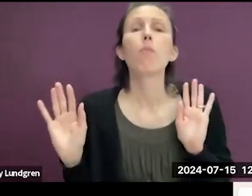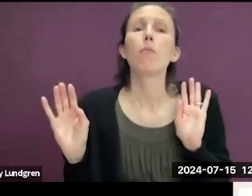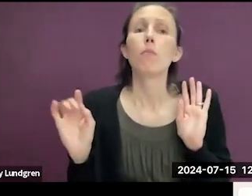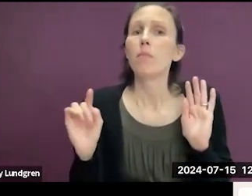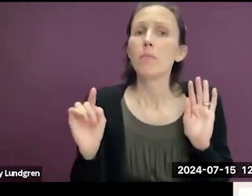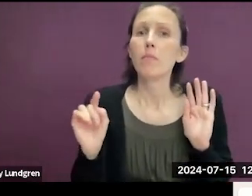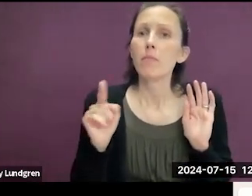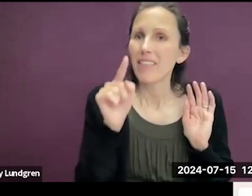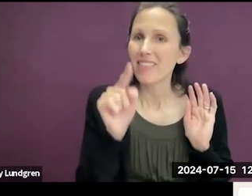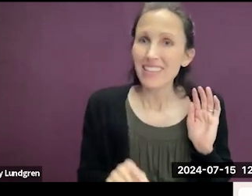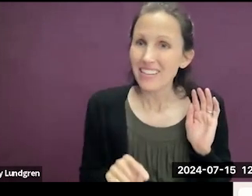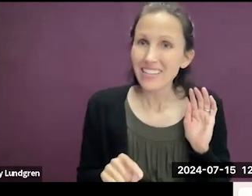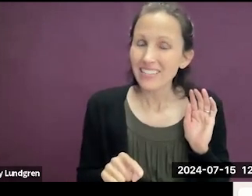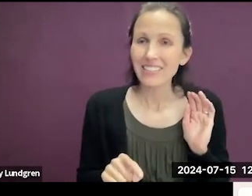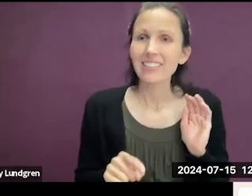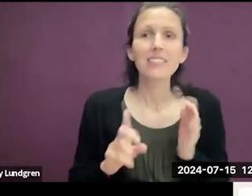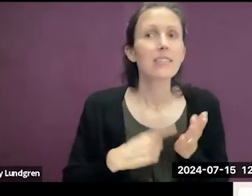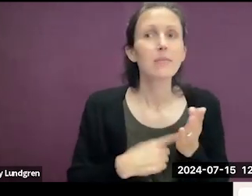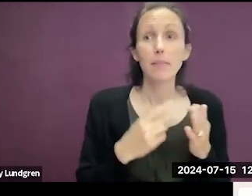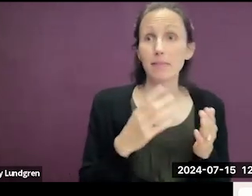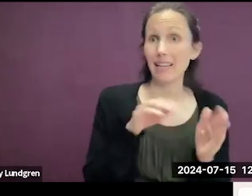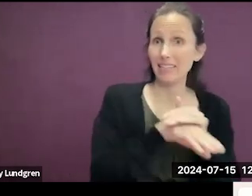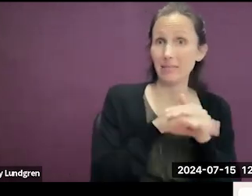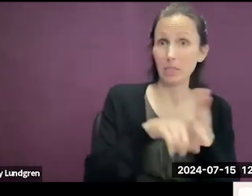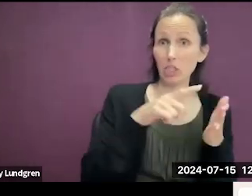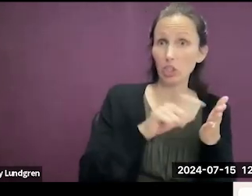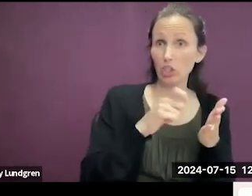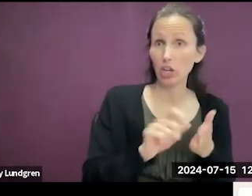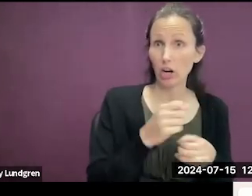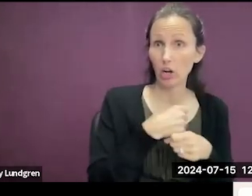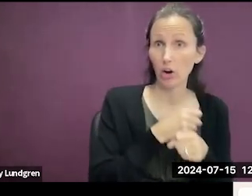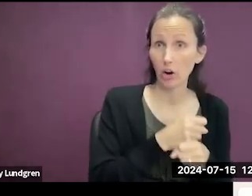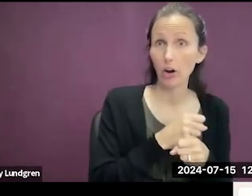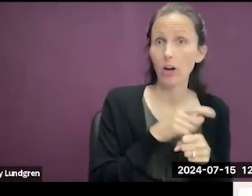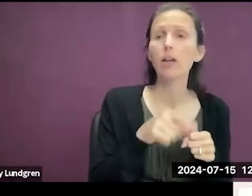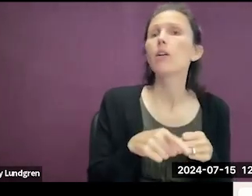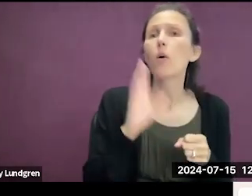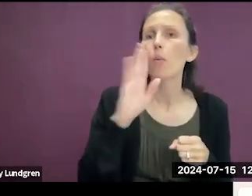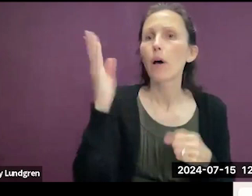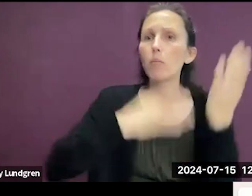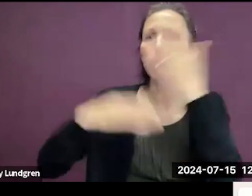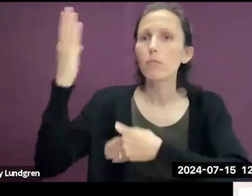up by the accessibility checker. So these are just some of those things that you kind of just need to know or need to remember.